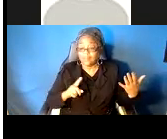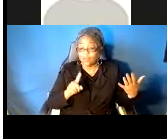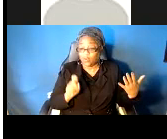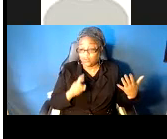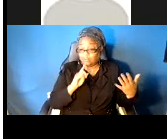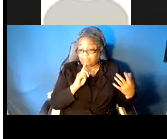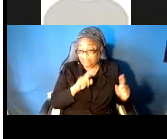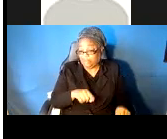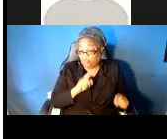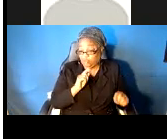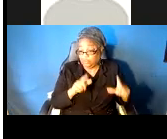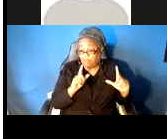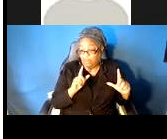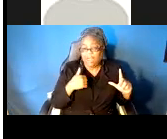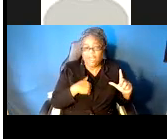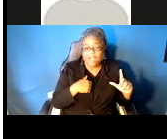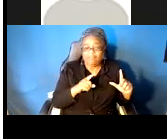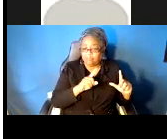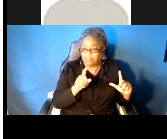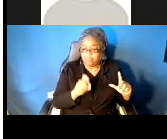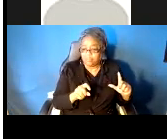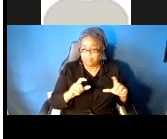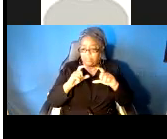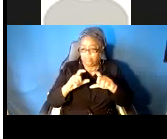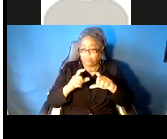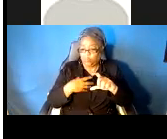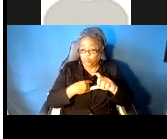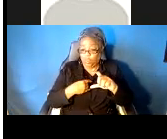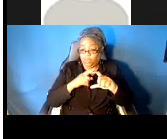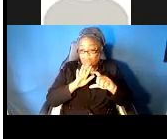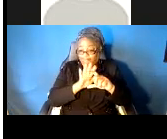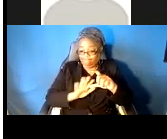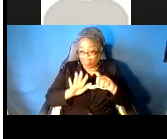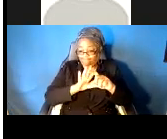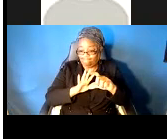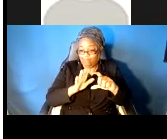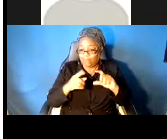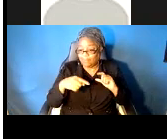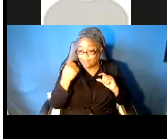and again, there is a white question mark in a black circle. We will pause here to take questions